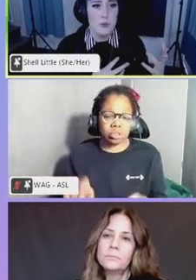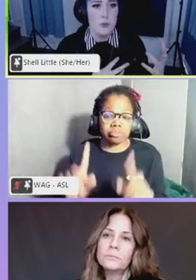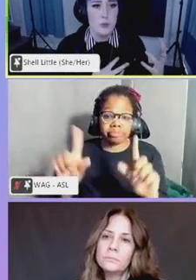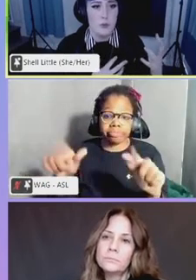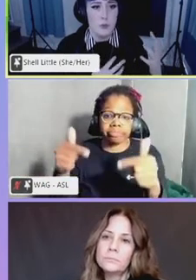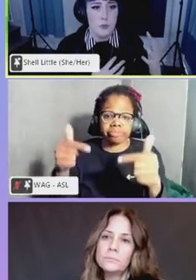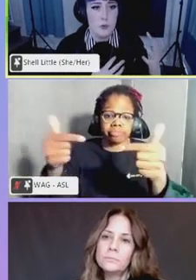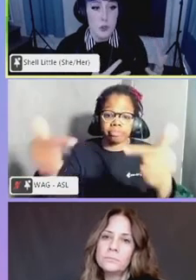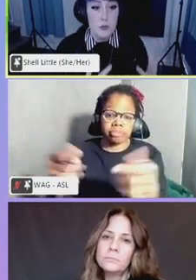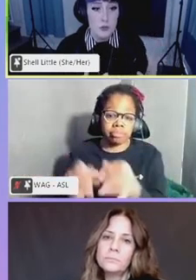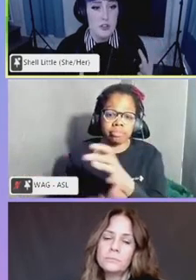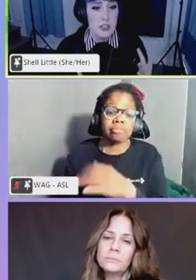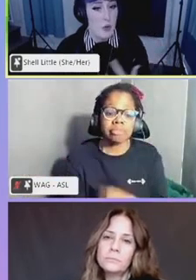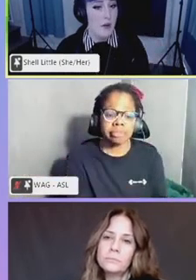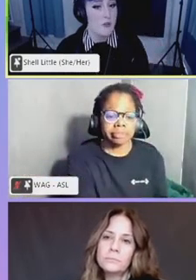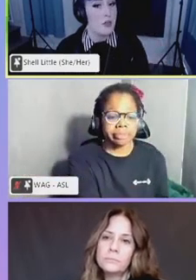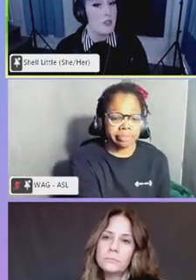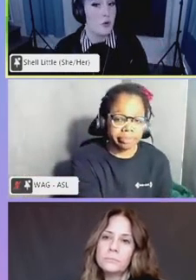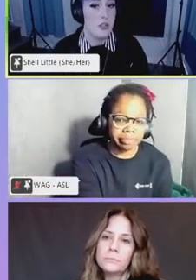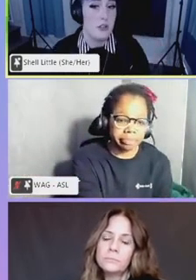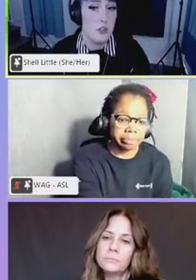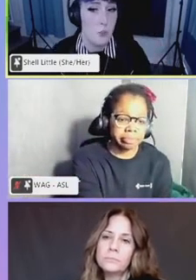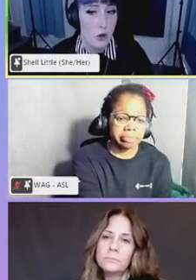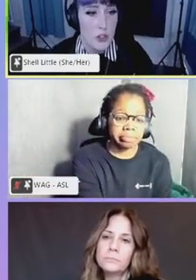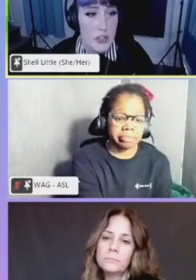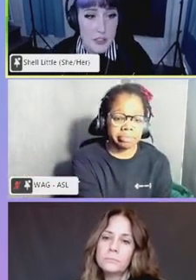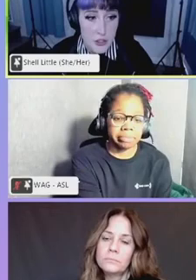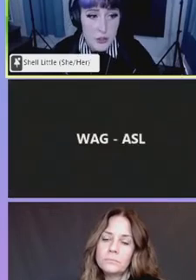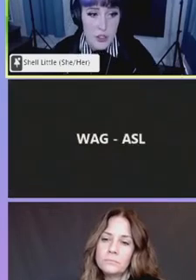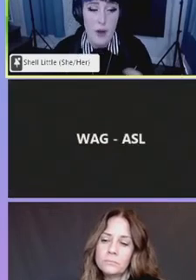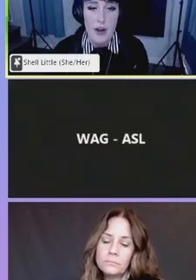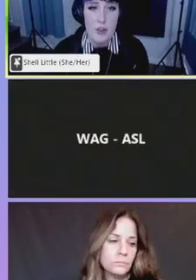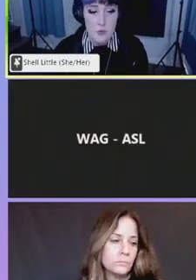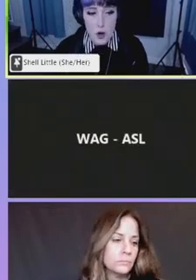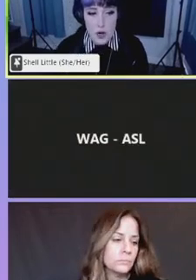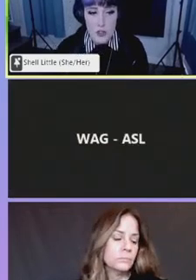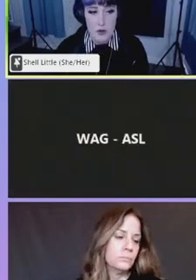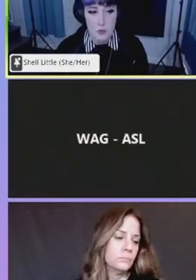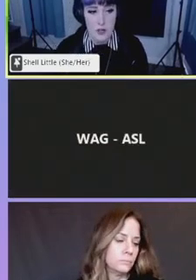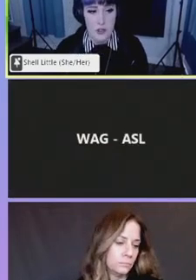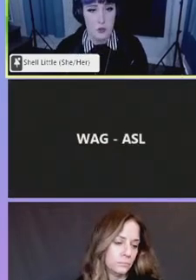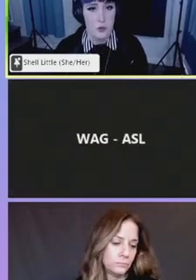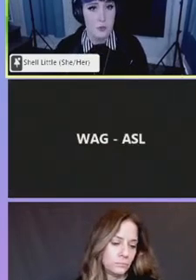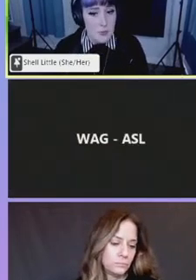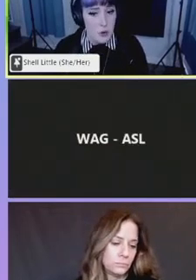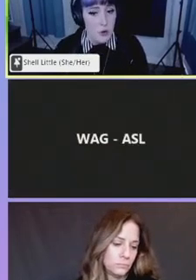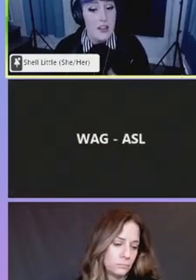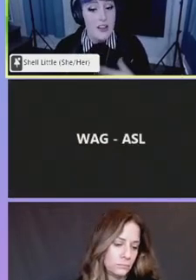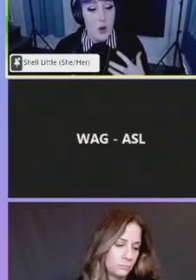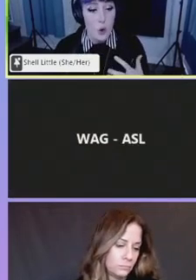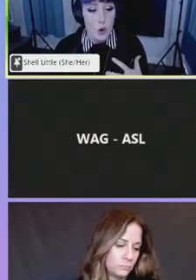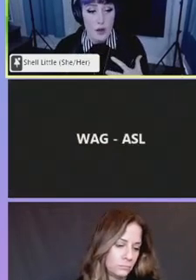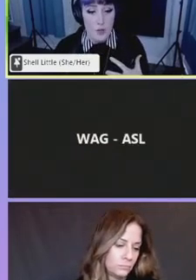accessibility specialist is and I have a clip from one of their things. One of their, a look, answers, you know, do